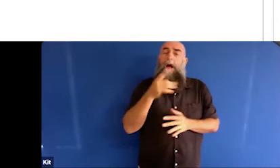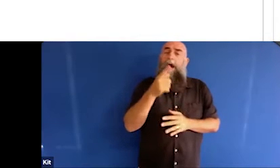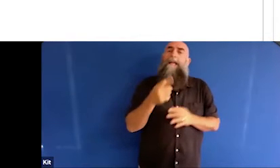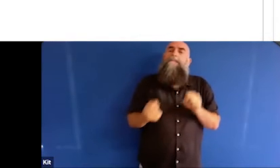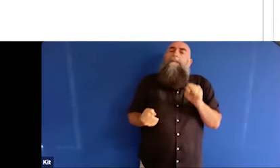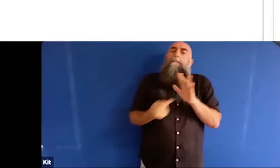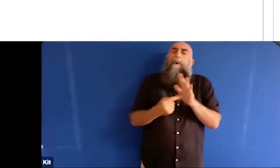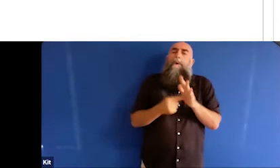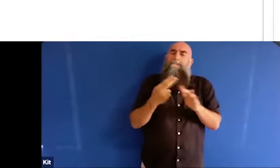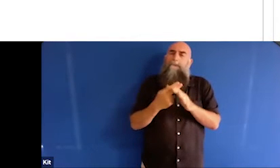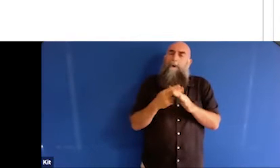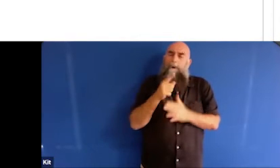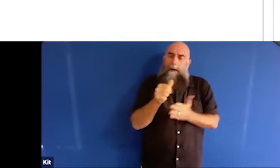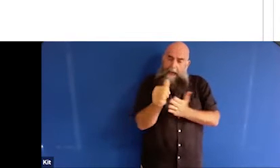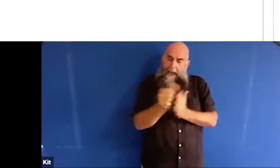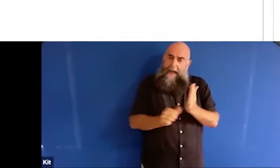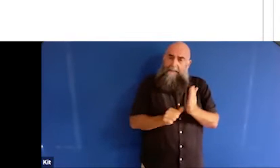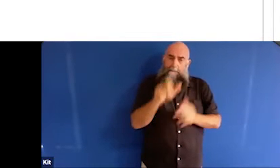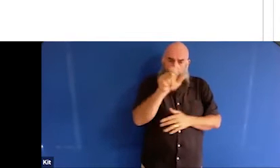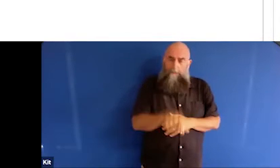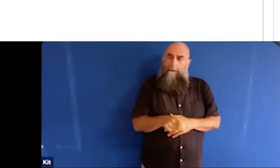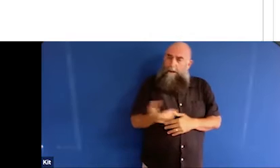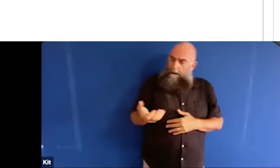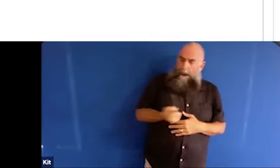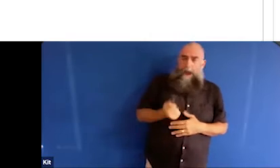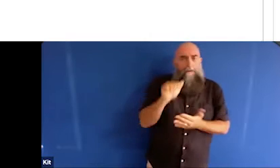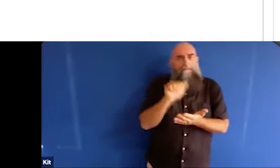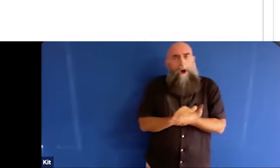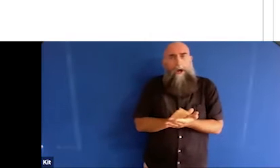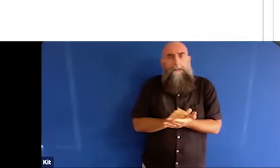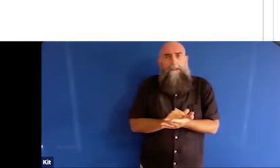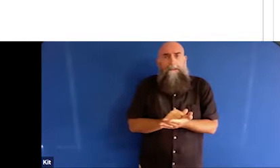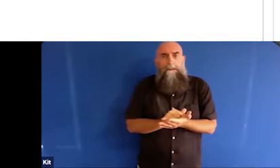adequately and to show that everyone is being treated as they should be, and paid appropriately.